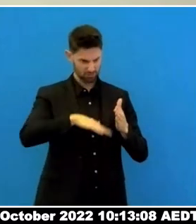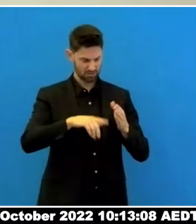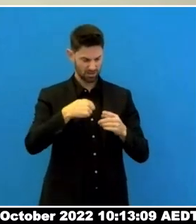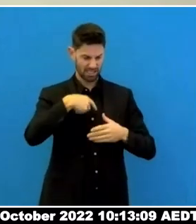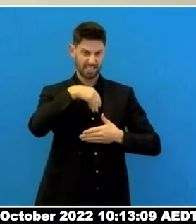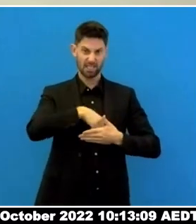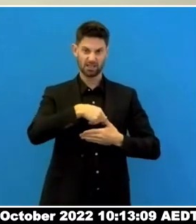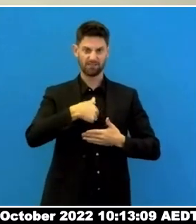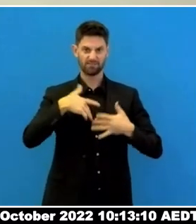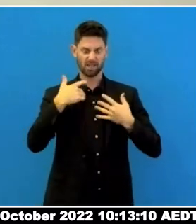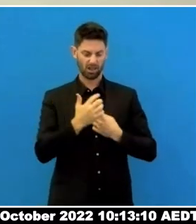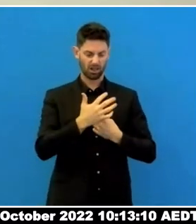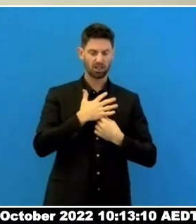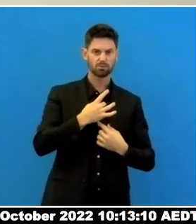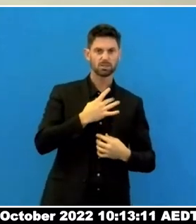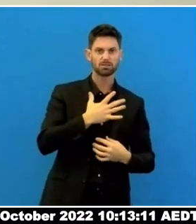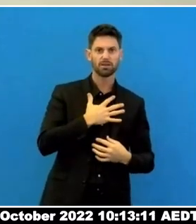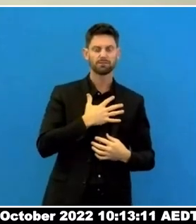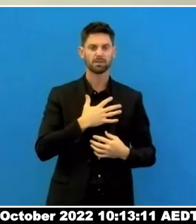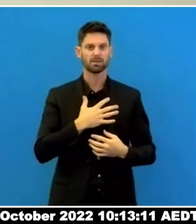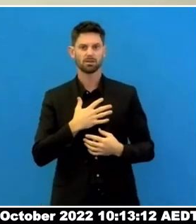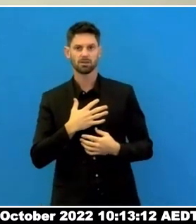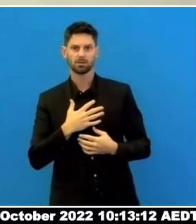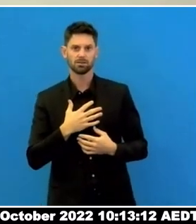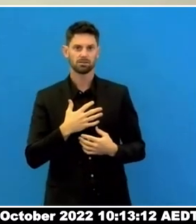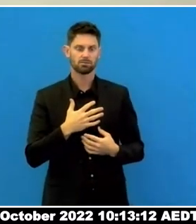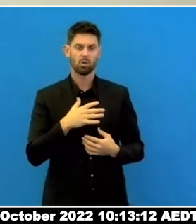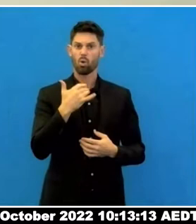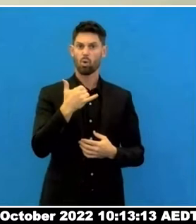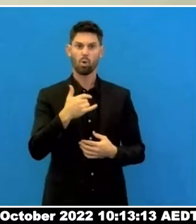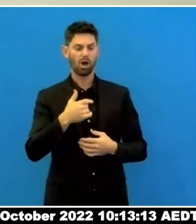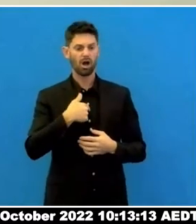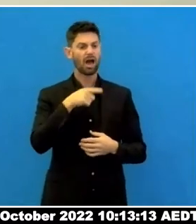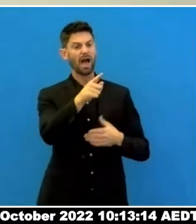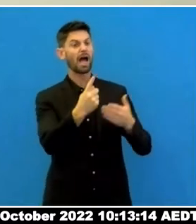of racist incidents into hopelessness, or normalising of hate